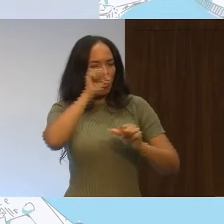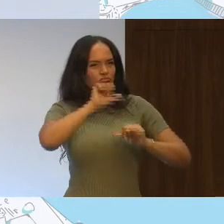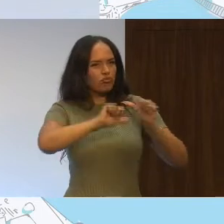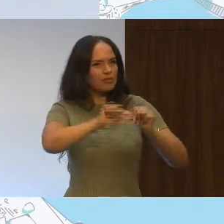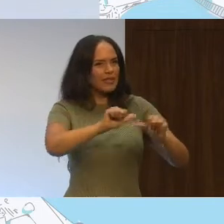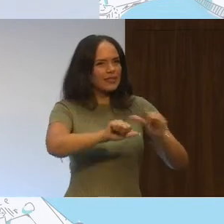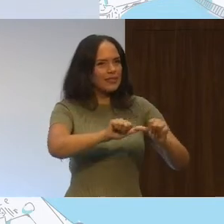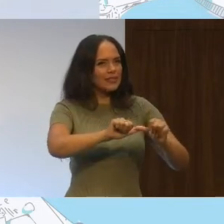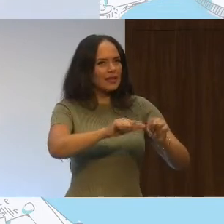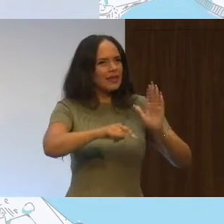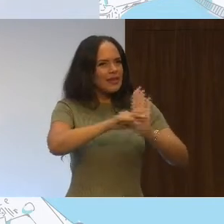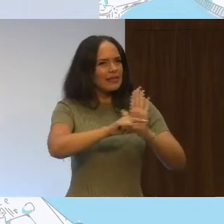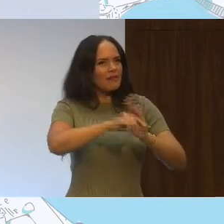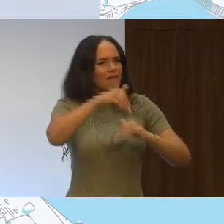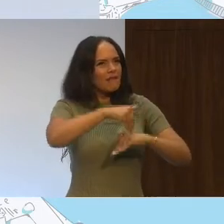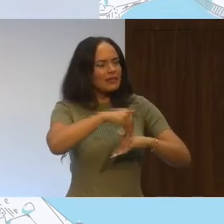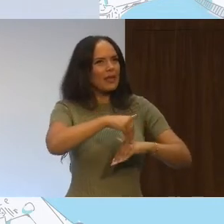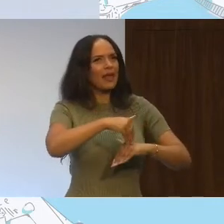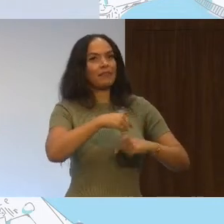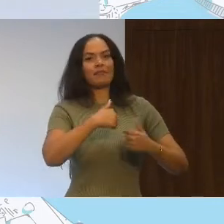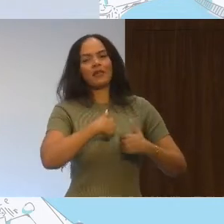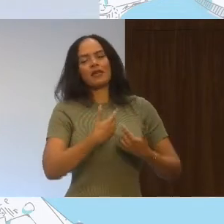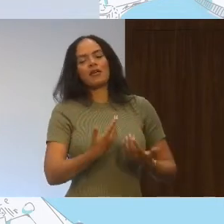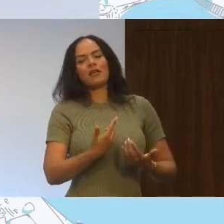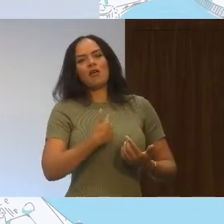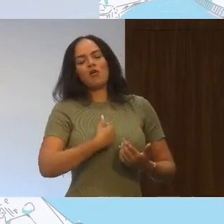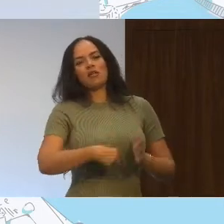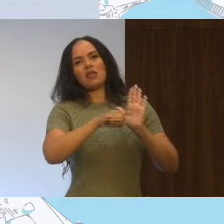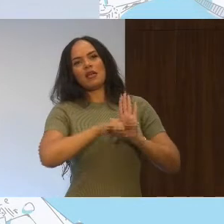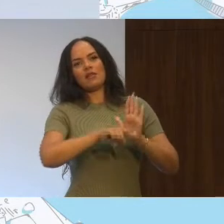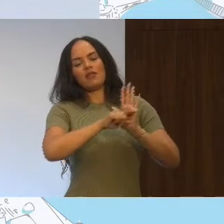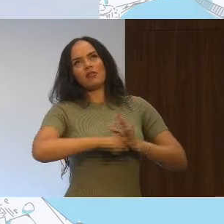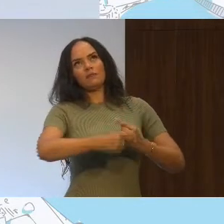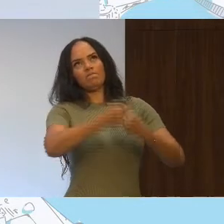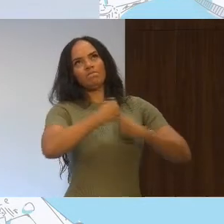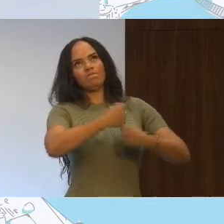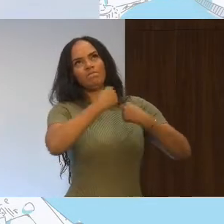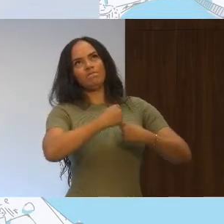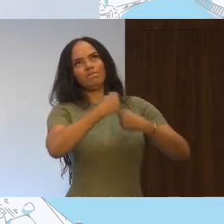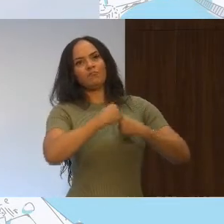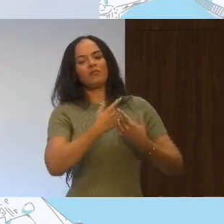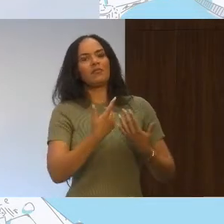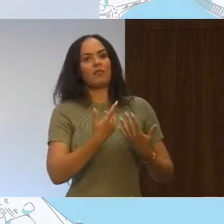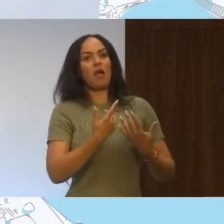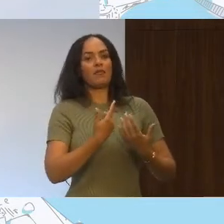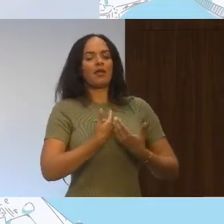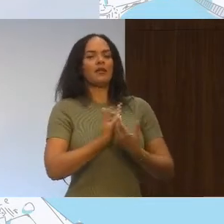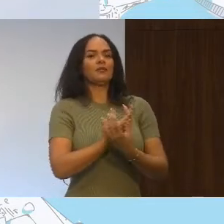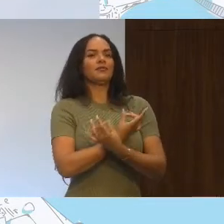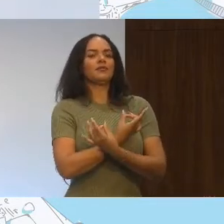What am I doing wrong? I should be able to overcome this. Meditation and mindfulness has helped me recognize